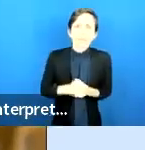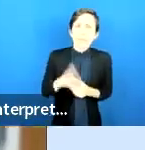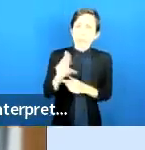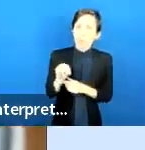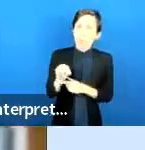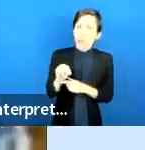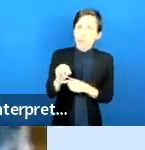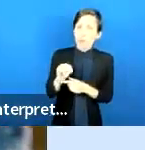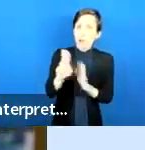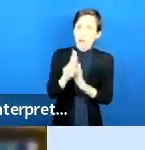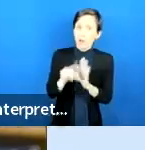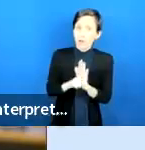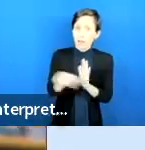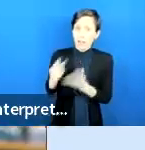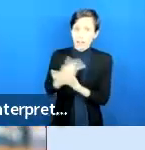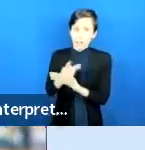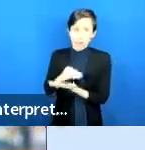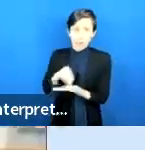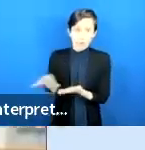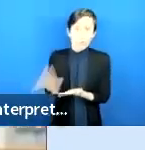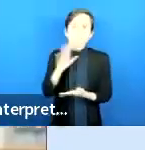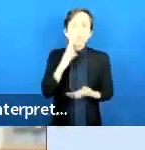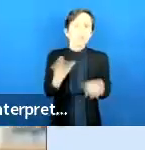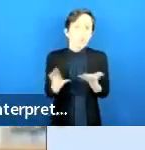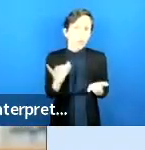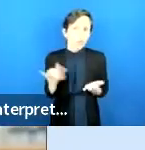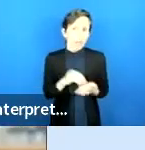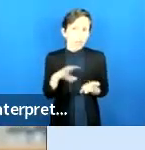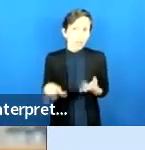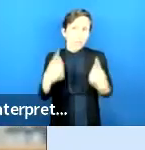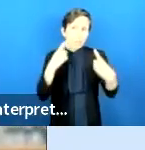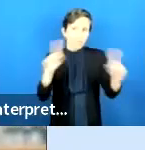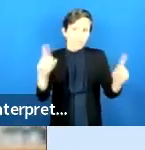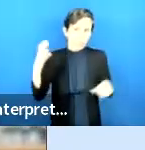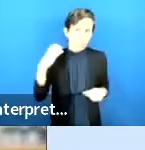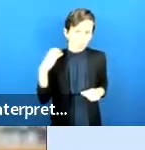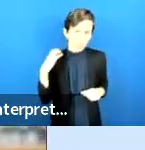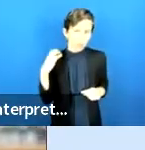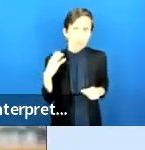and graduate students will serve as student success coaches, tutoring and mentoring students